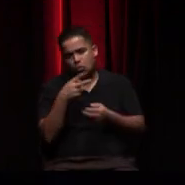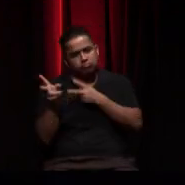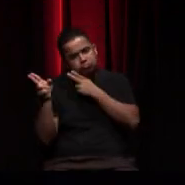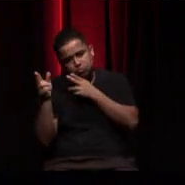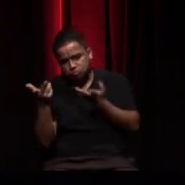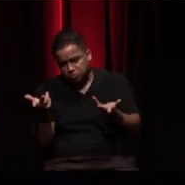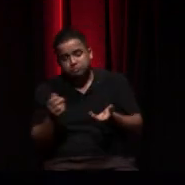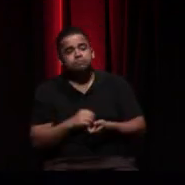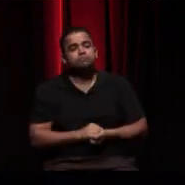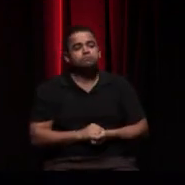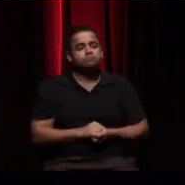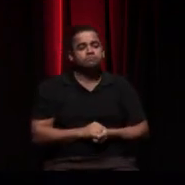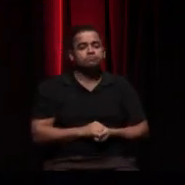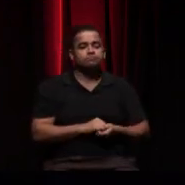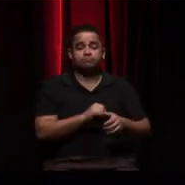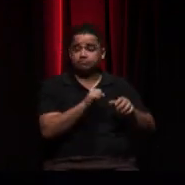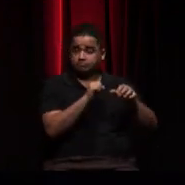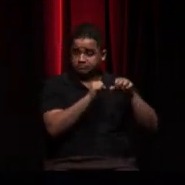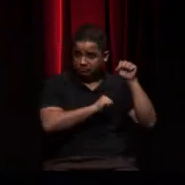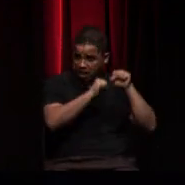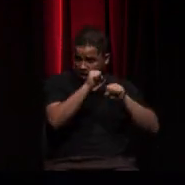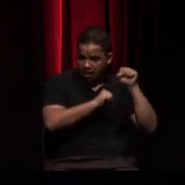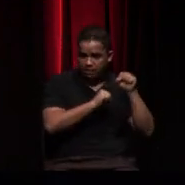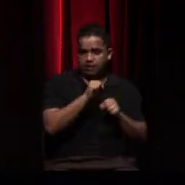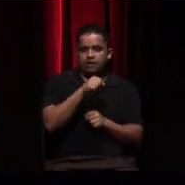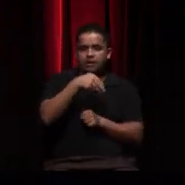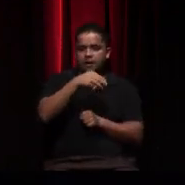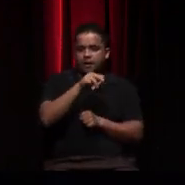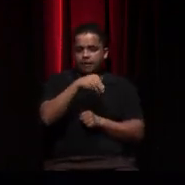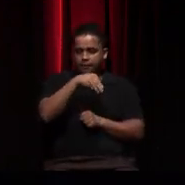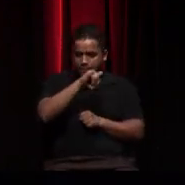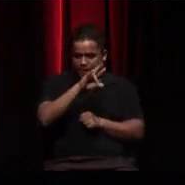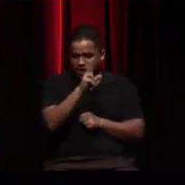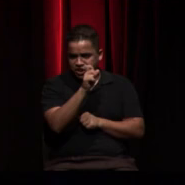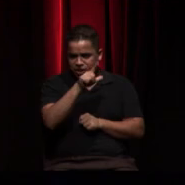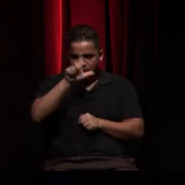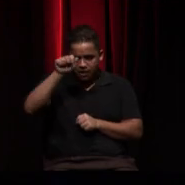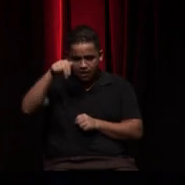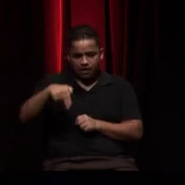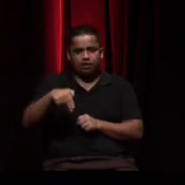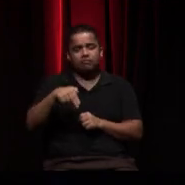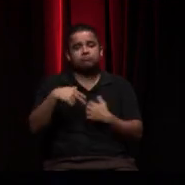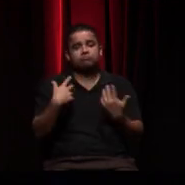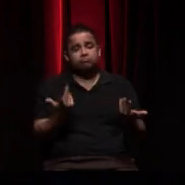The tires maker is Michelin, and the guide that businessman